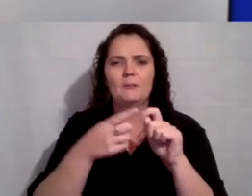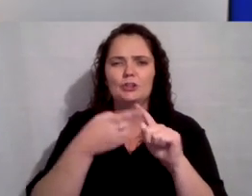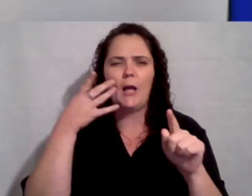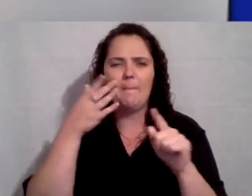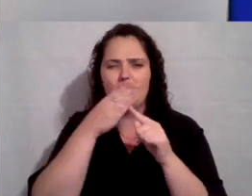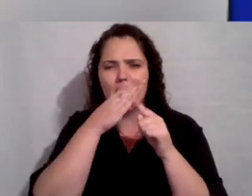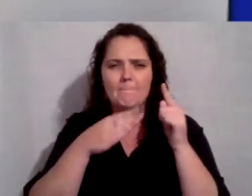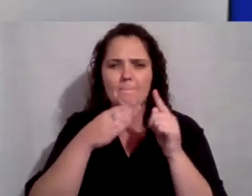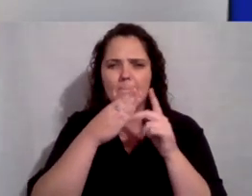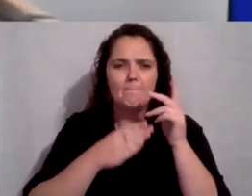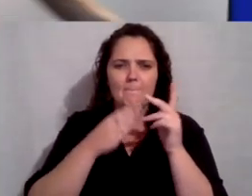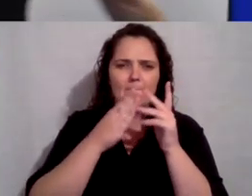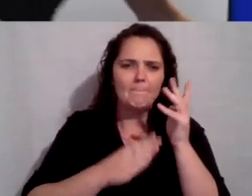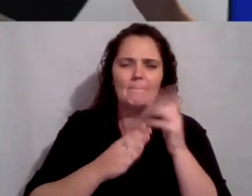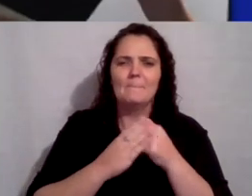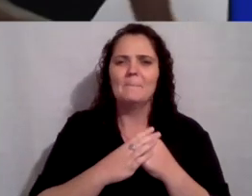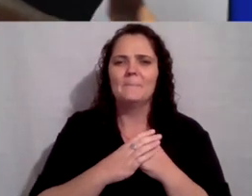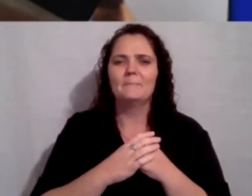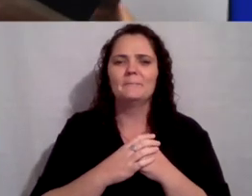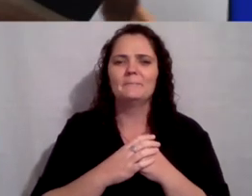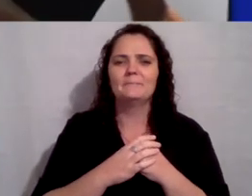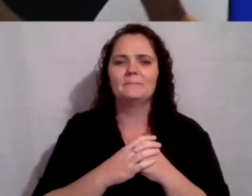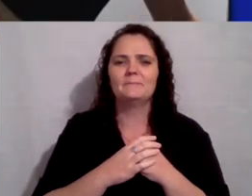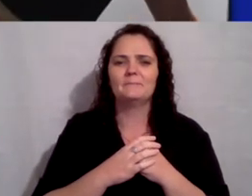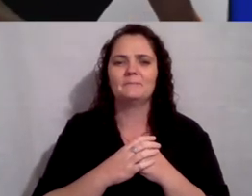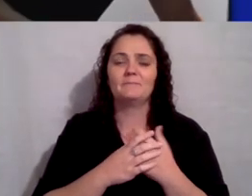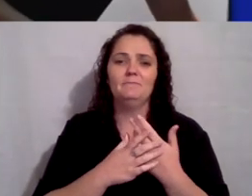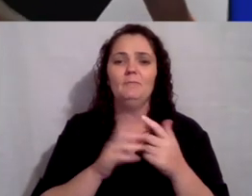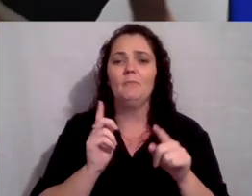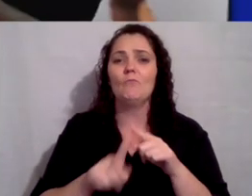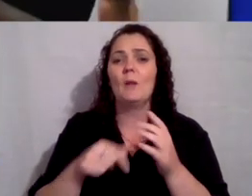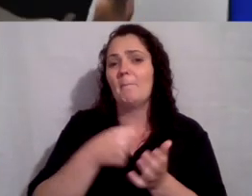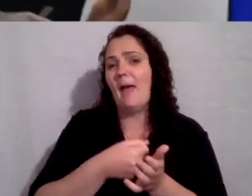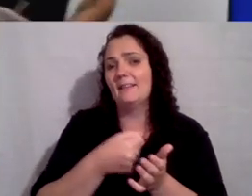off so you get a nice sharp eraser edge again. So that's the most basic type and that's probably the